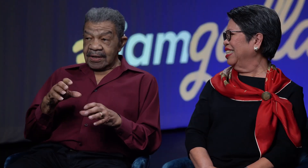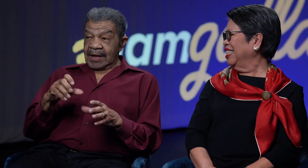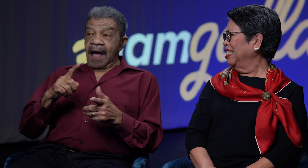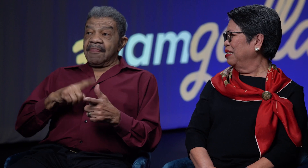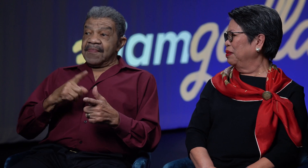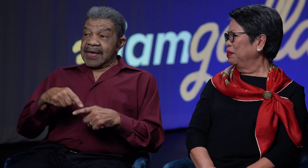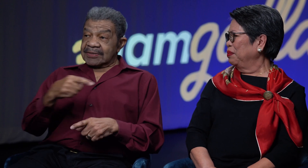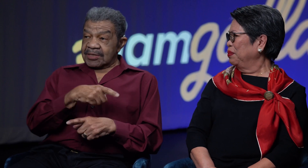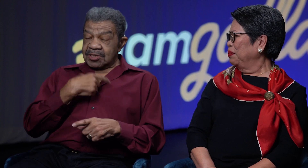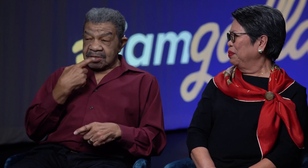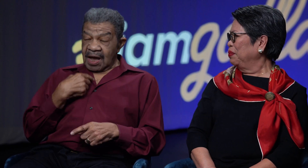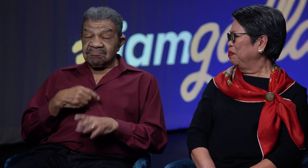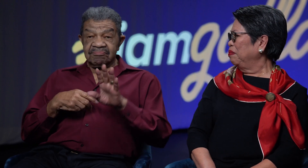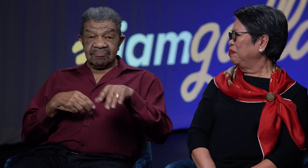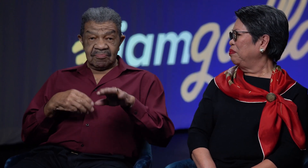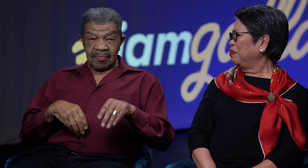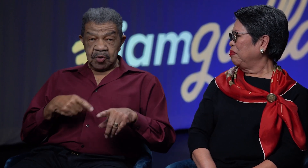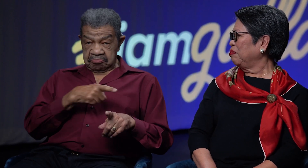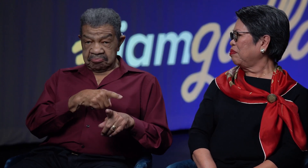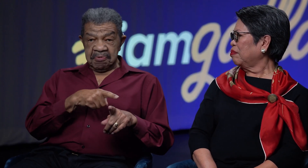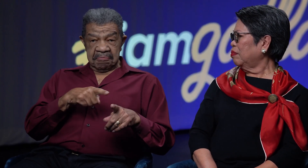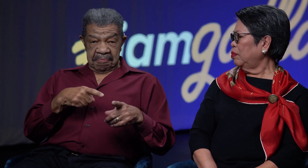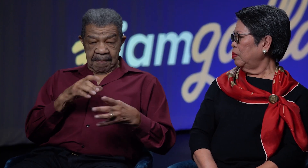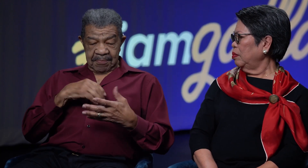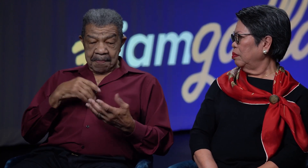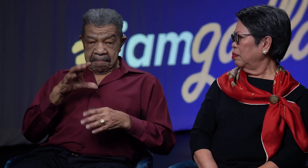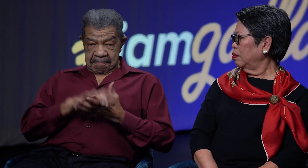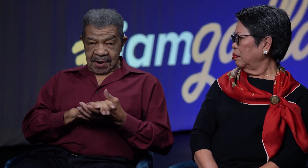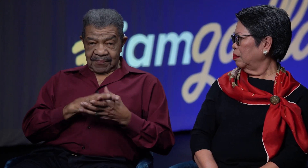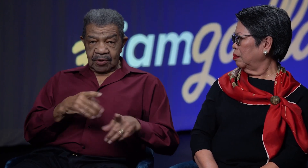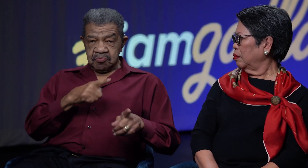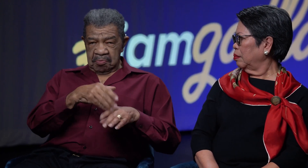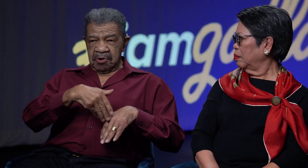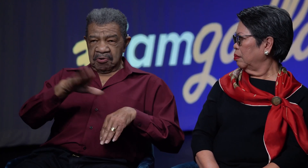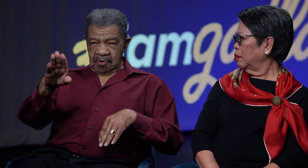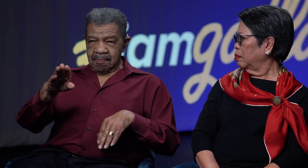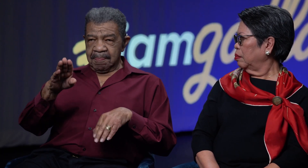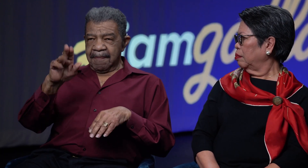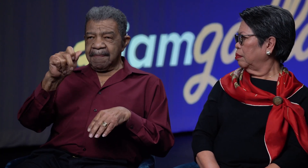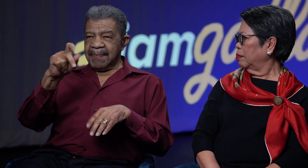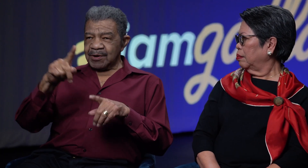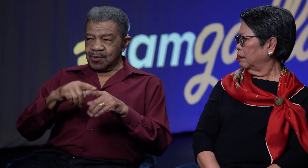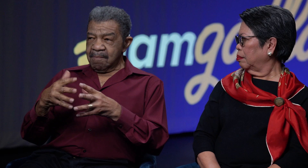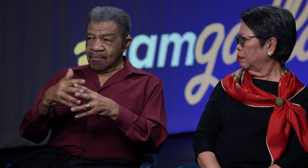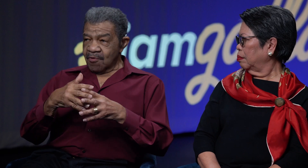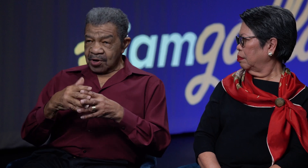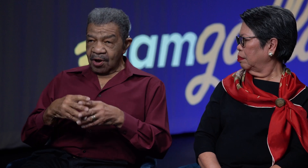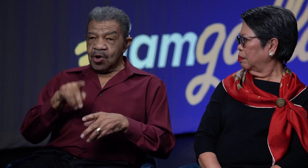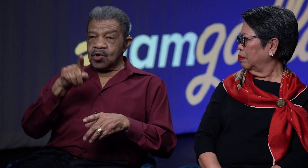Then, she said to me: “Now that we’re married, you can go back to America.